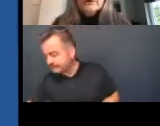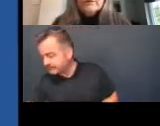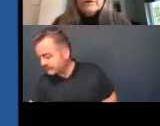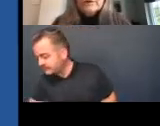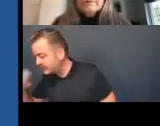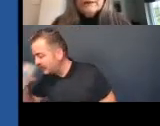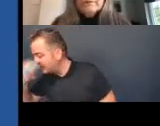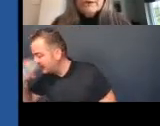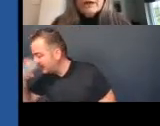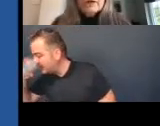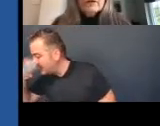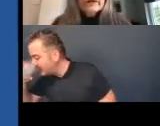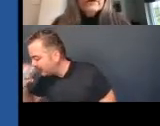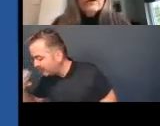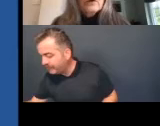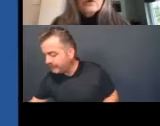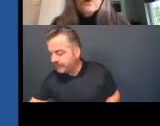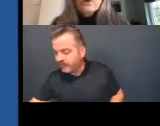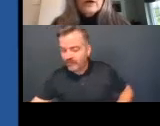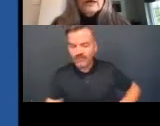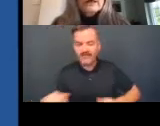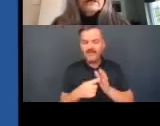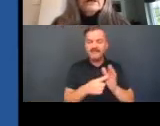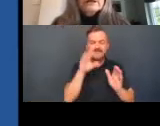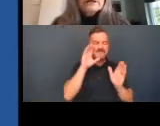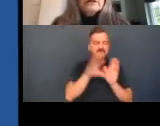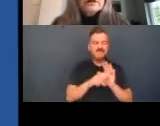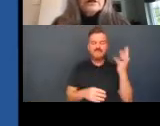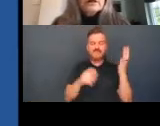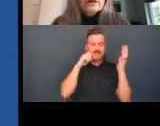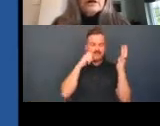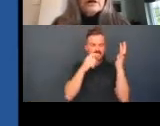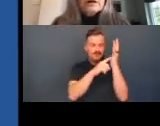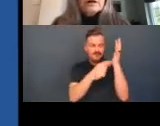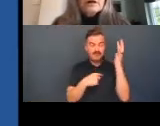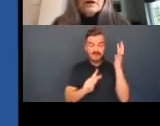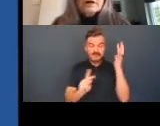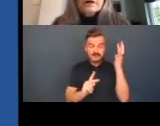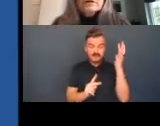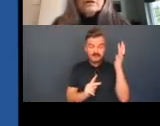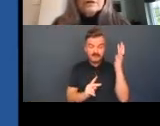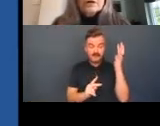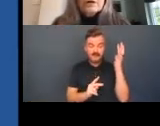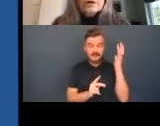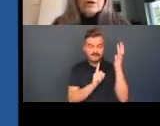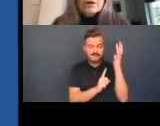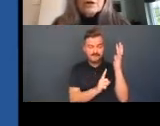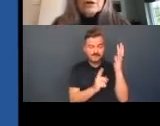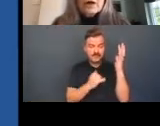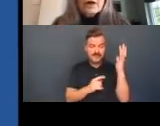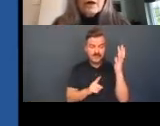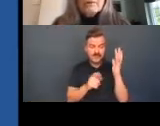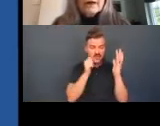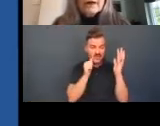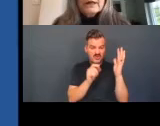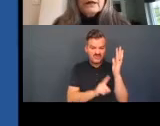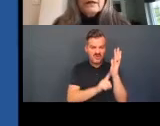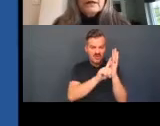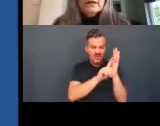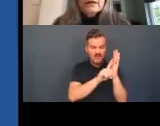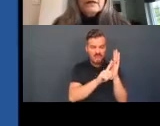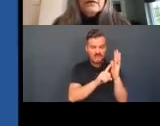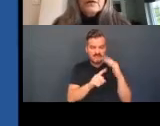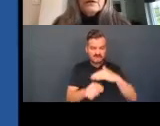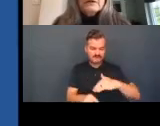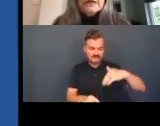with three people under it. 16:10:55 One is a tall girl up on a hill,